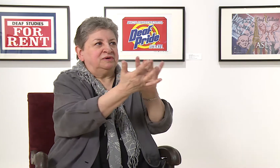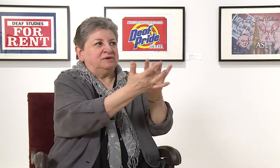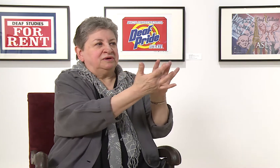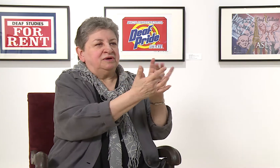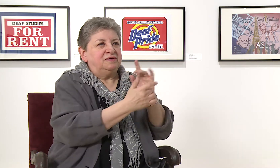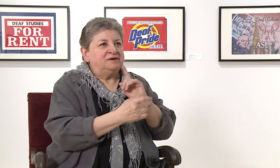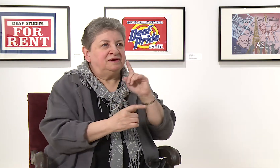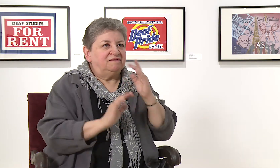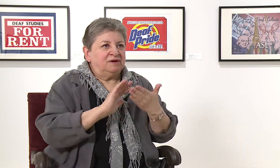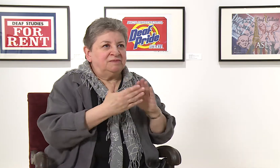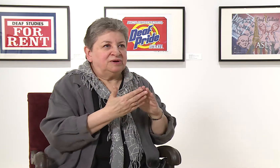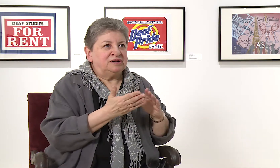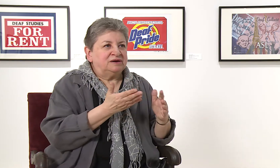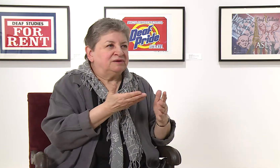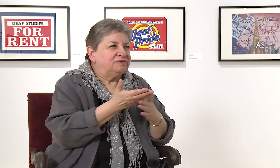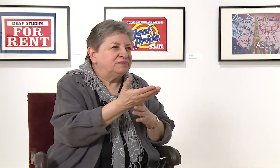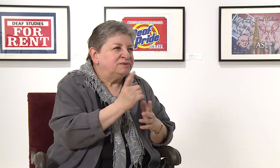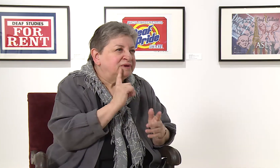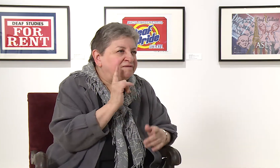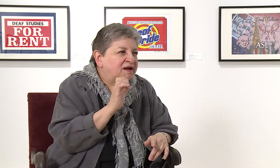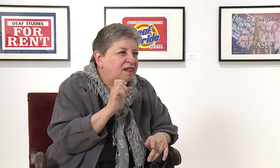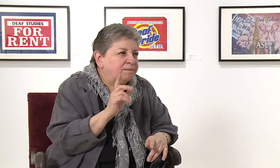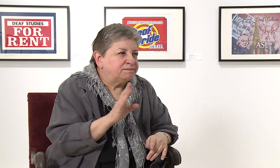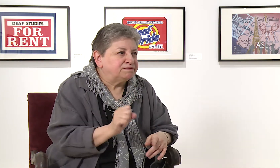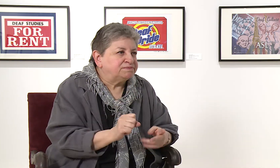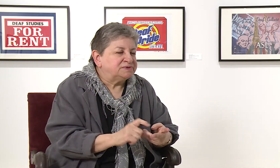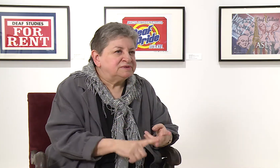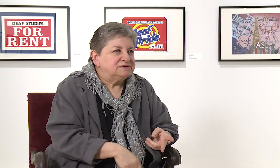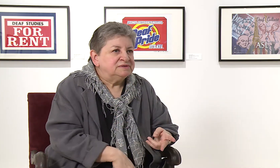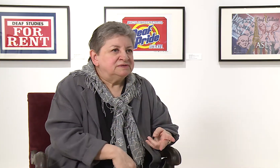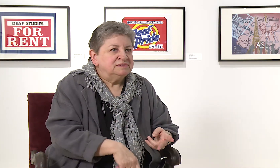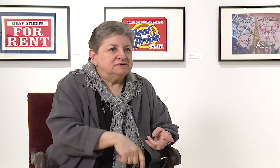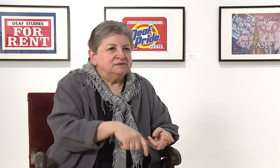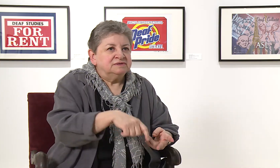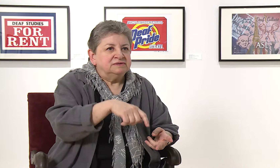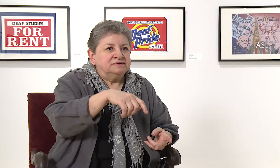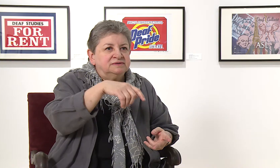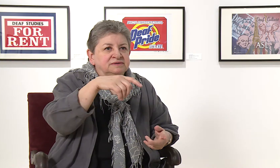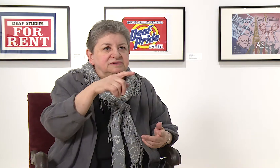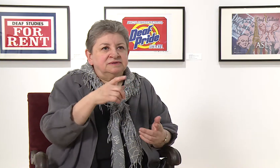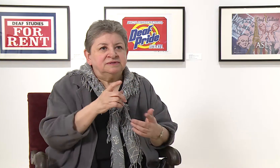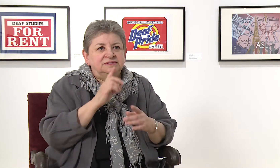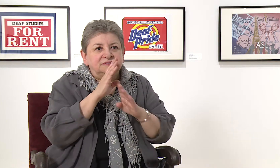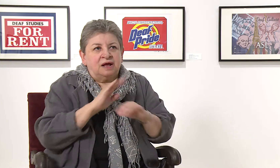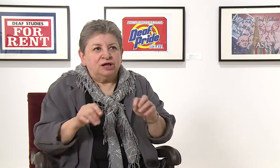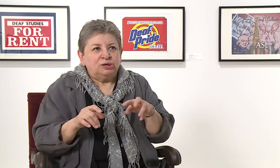Guy Wonder and I took the job to connect with the Deaf community.